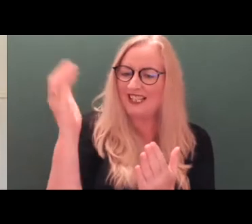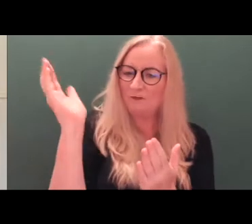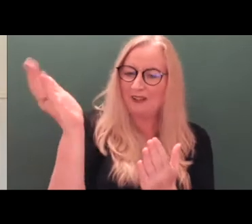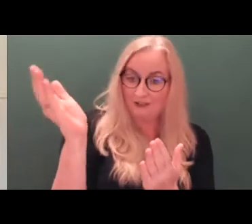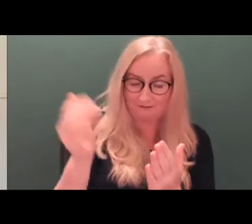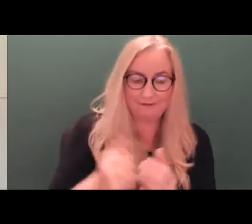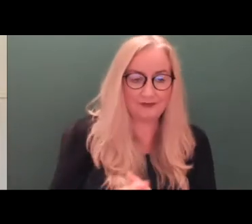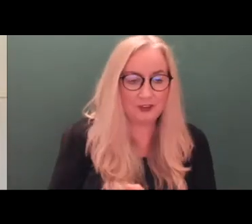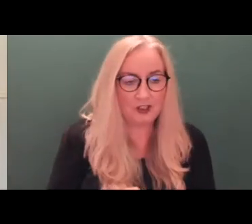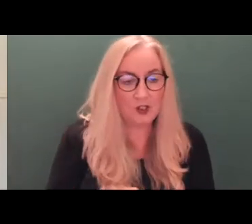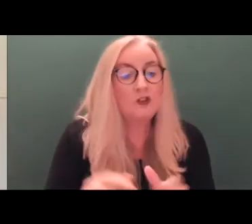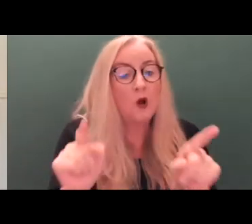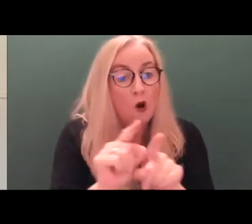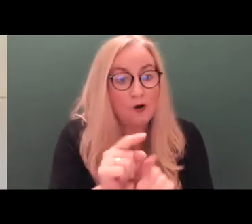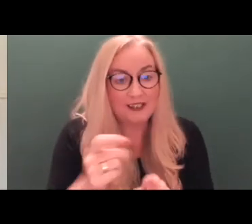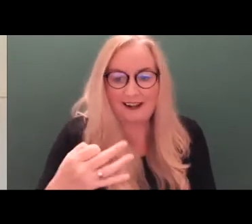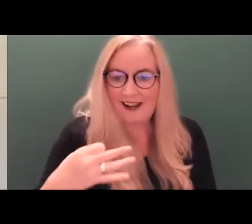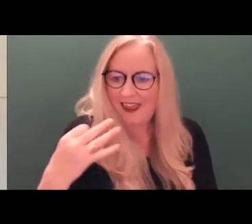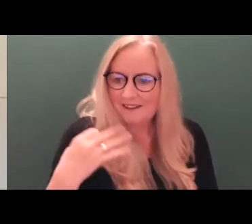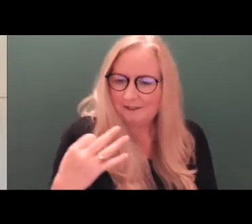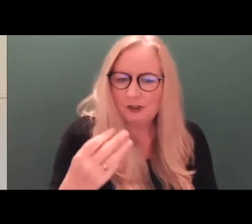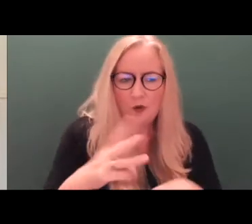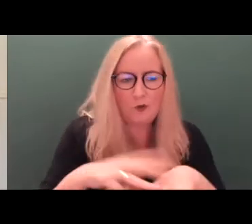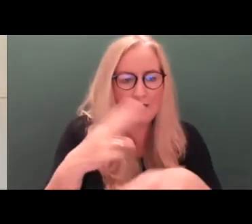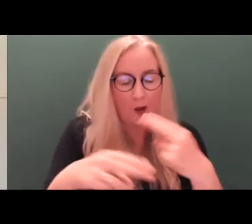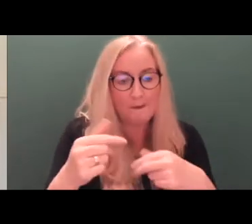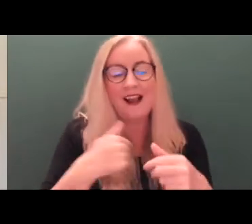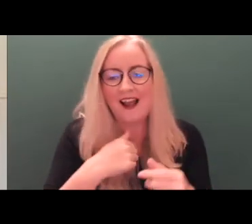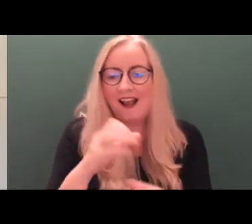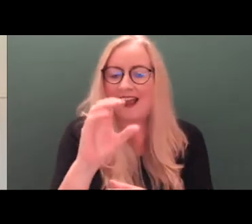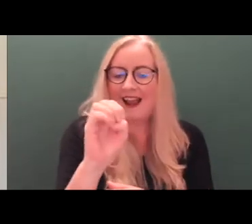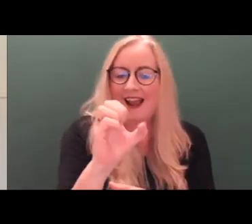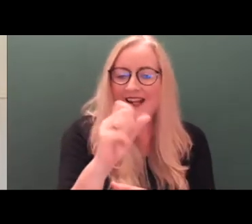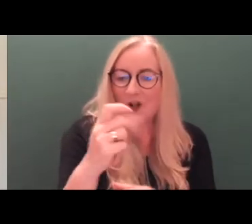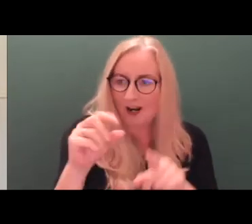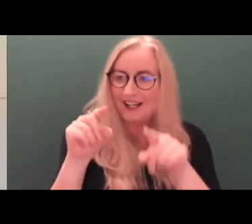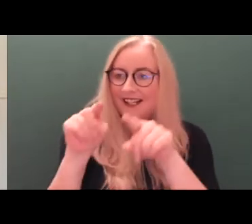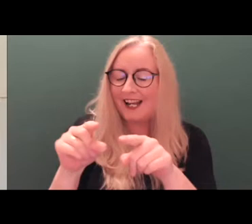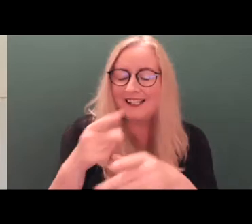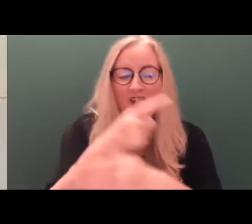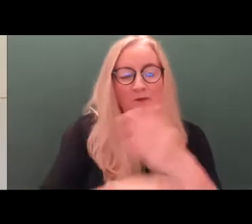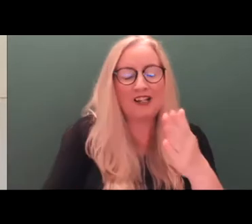We are also delighted to welcome Alberto Vasquez, a disability rights advocate and lawyer,